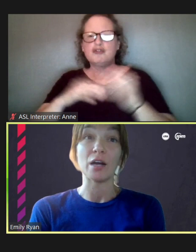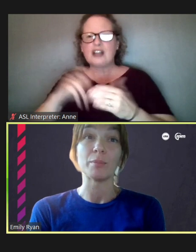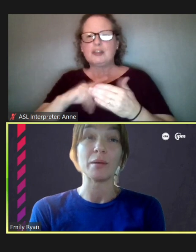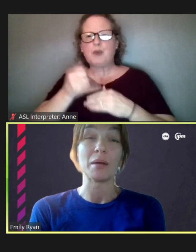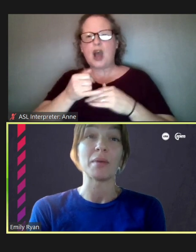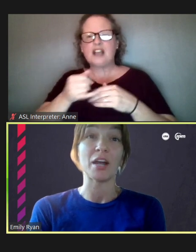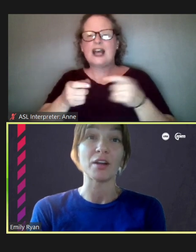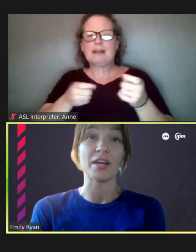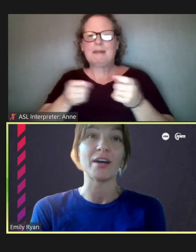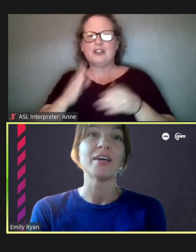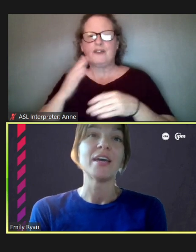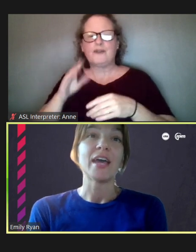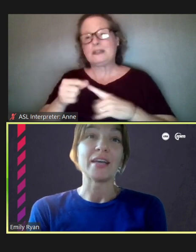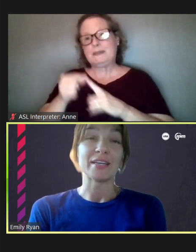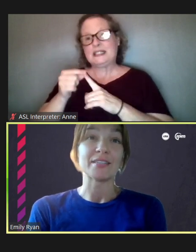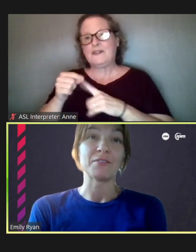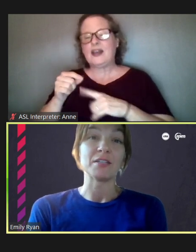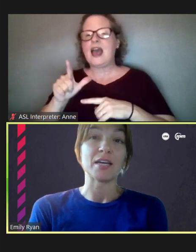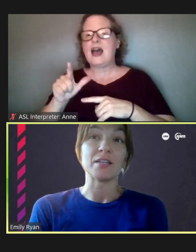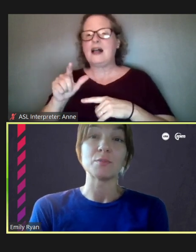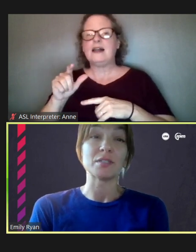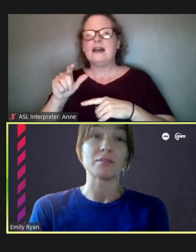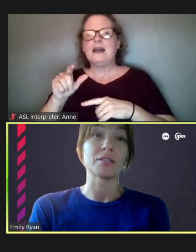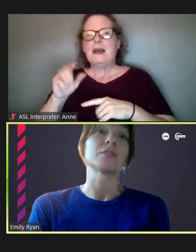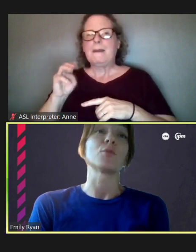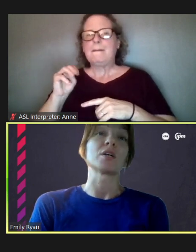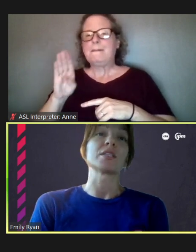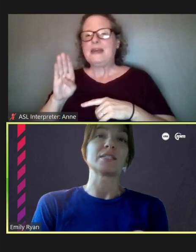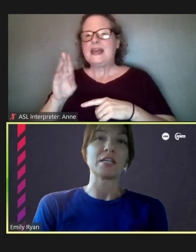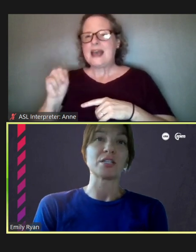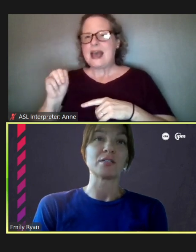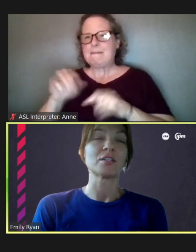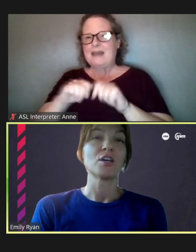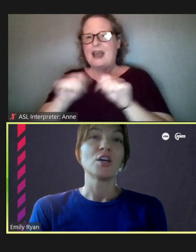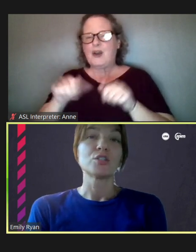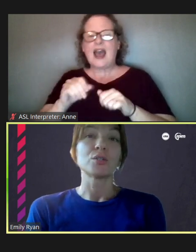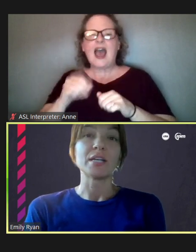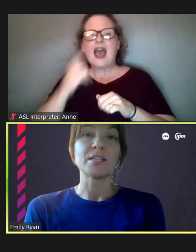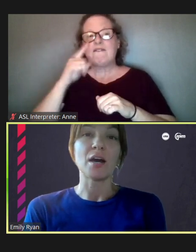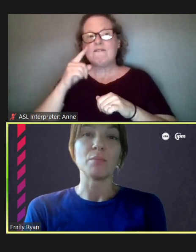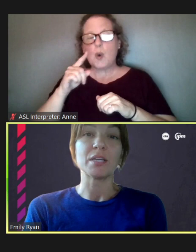the LBMM area, and like Stephanie said, specifically for the stations. So let's